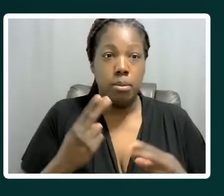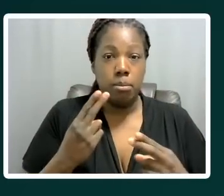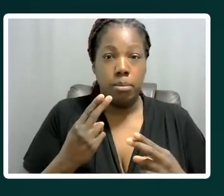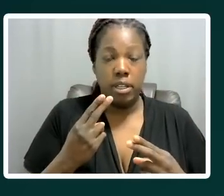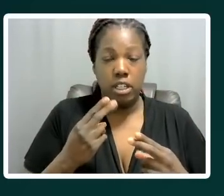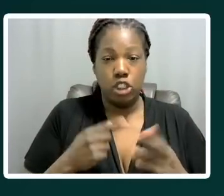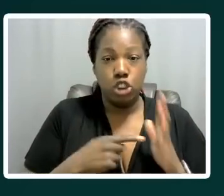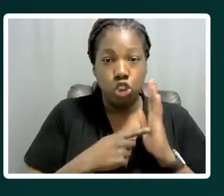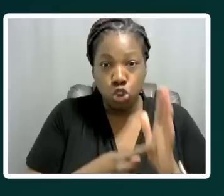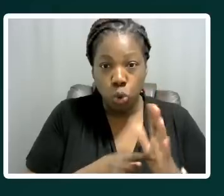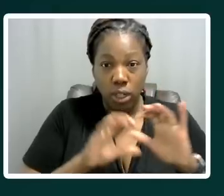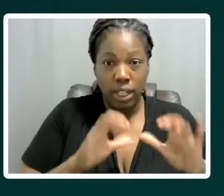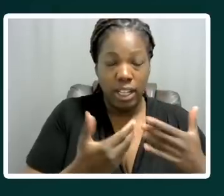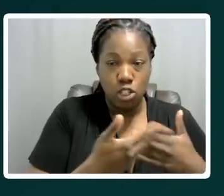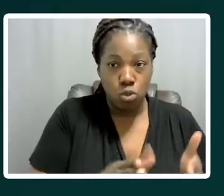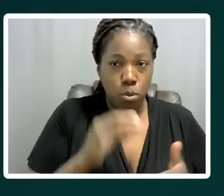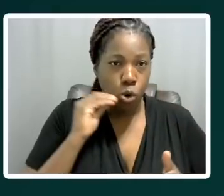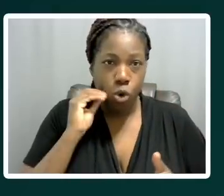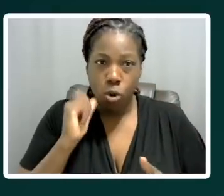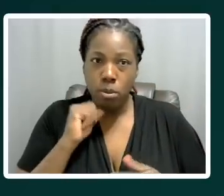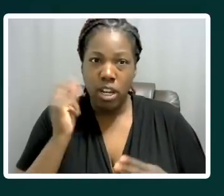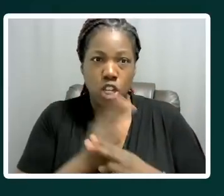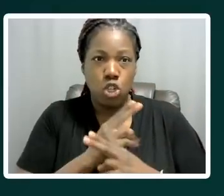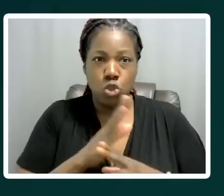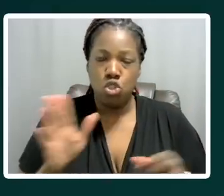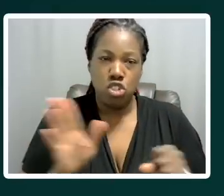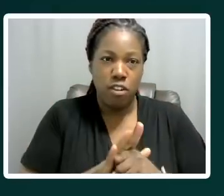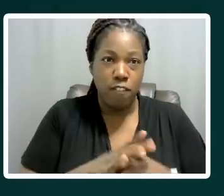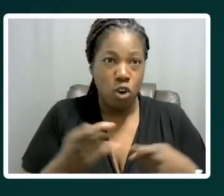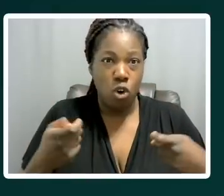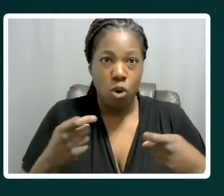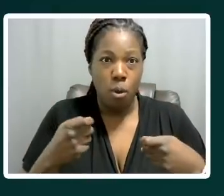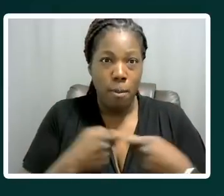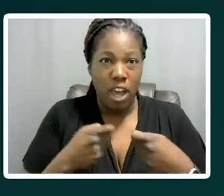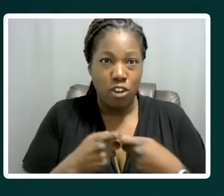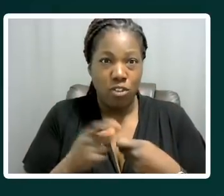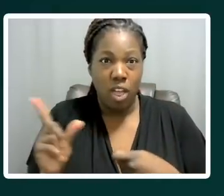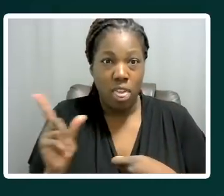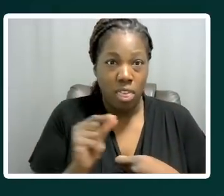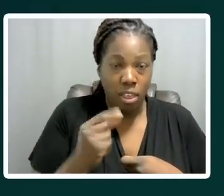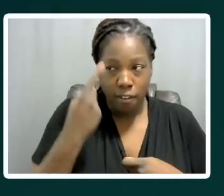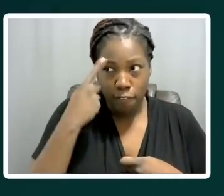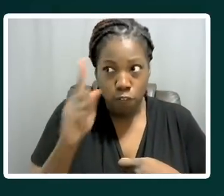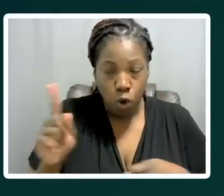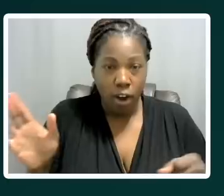home. You're not using all of your battery to get through an e-book or a video series.